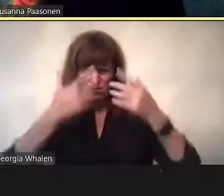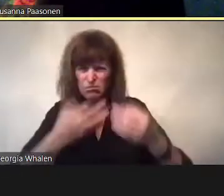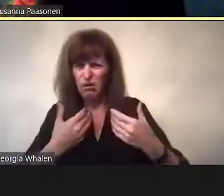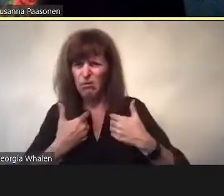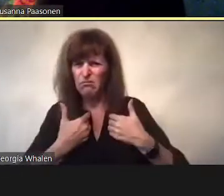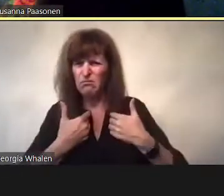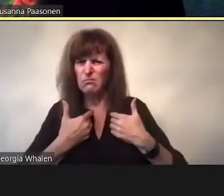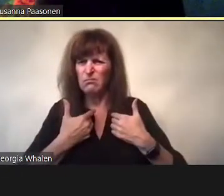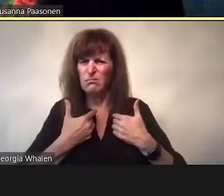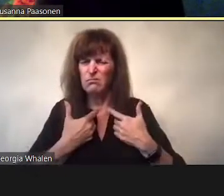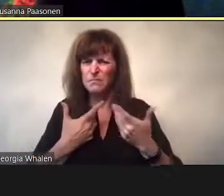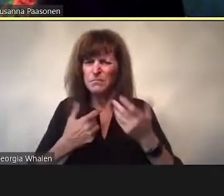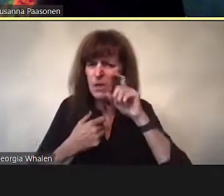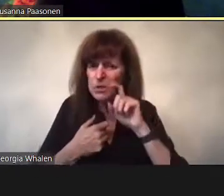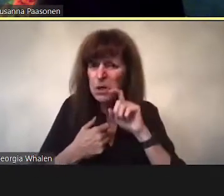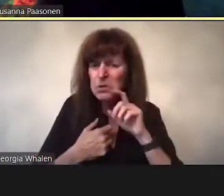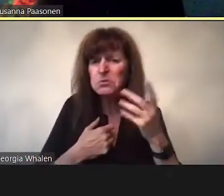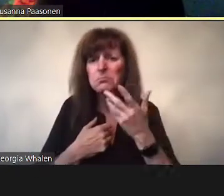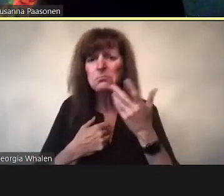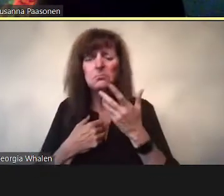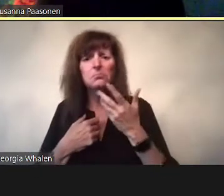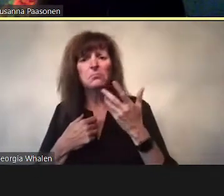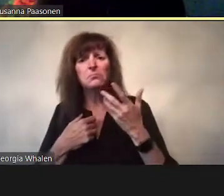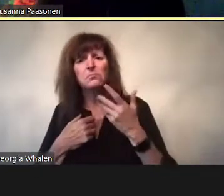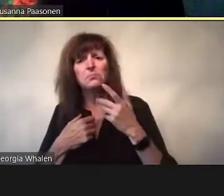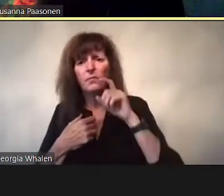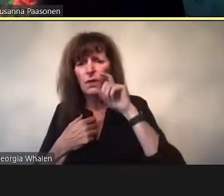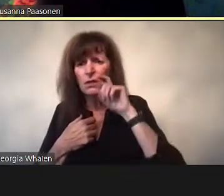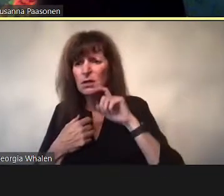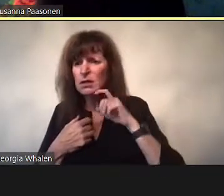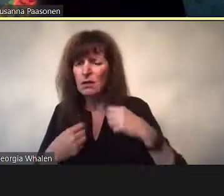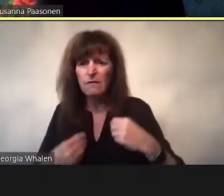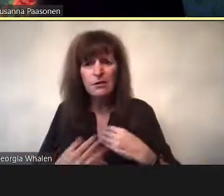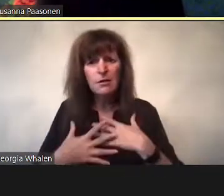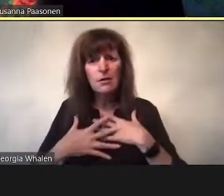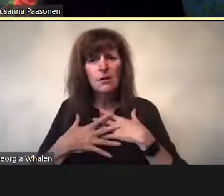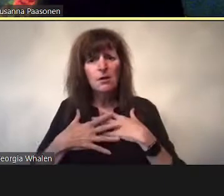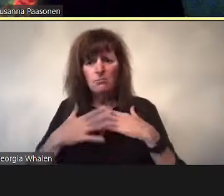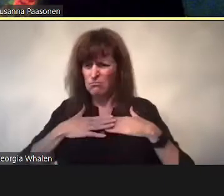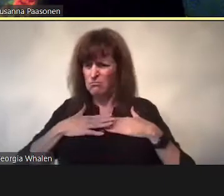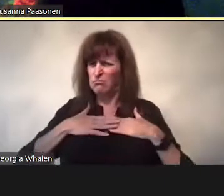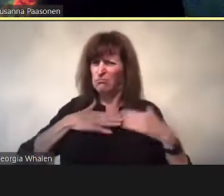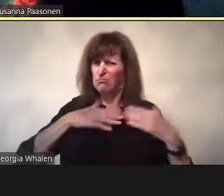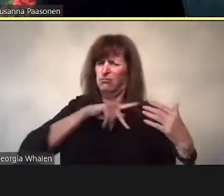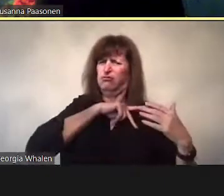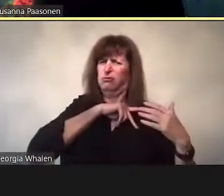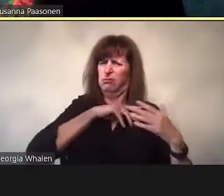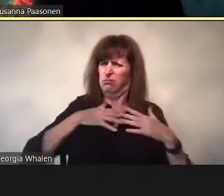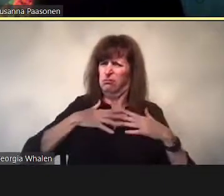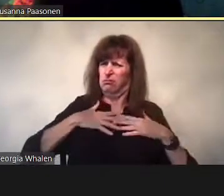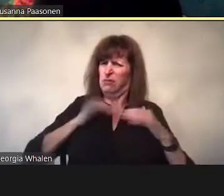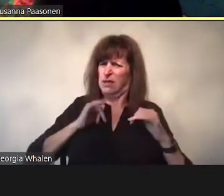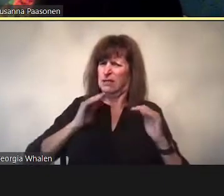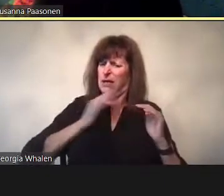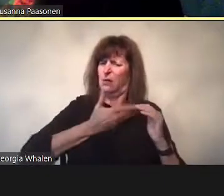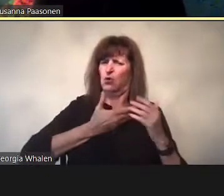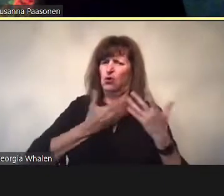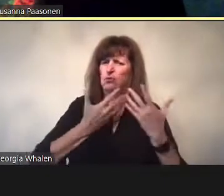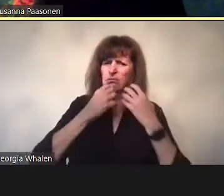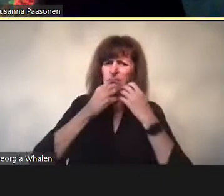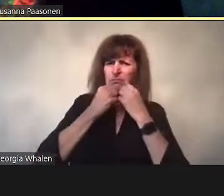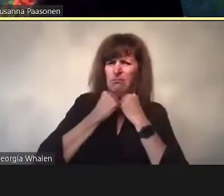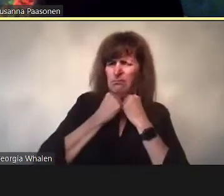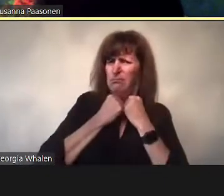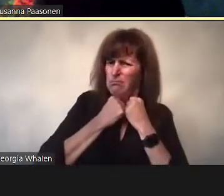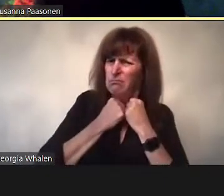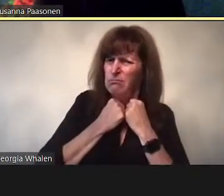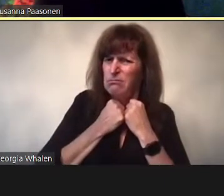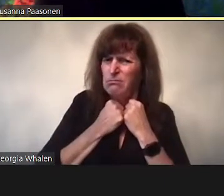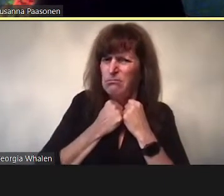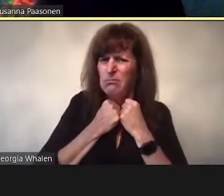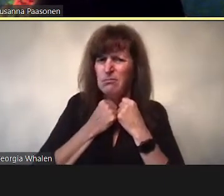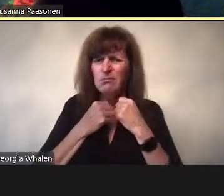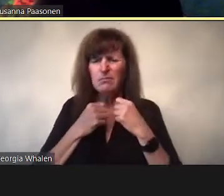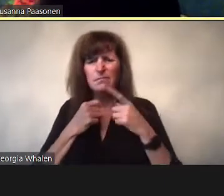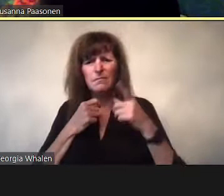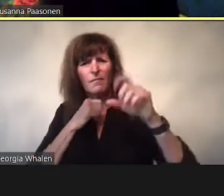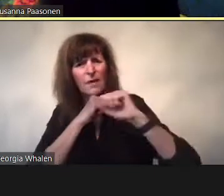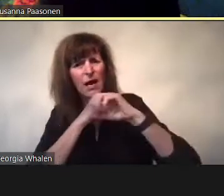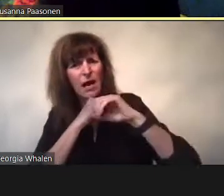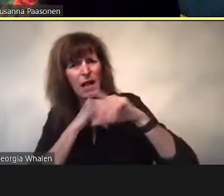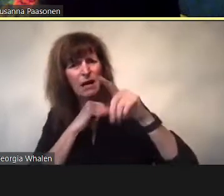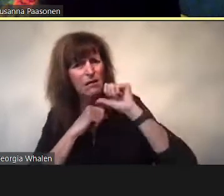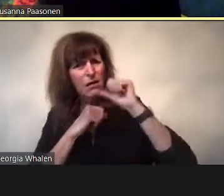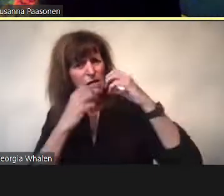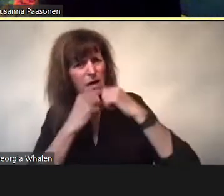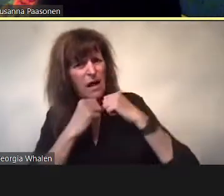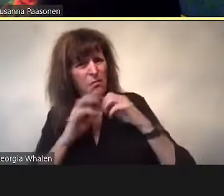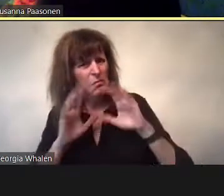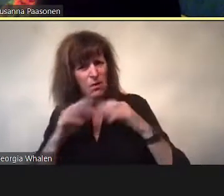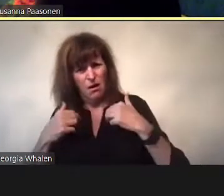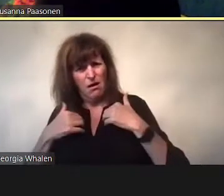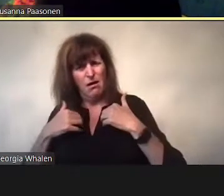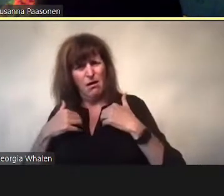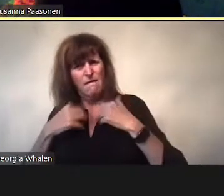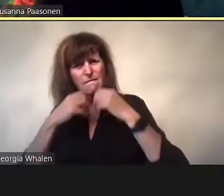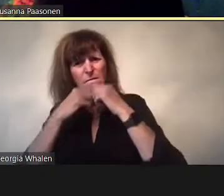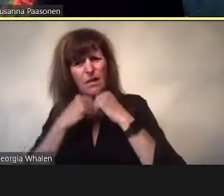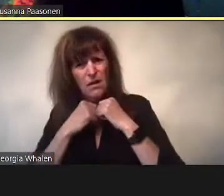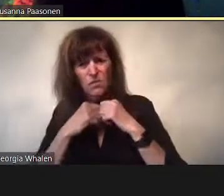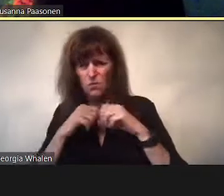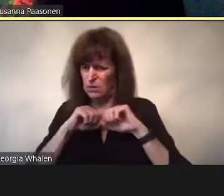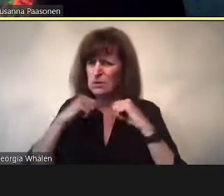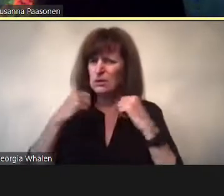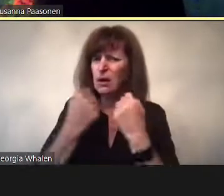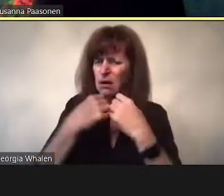And this means that sociability are cut in the name of safety.